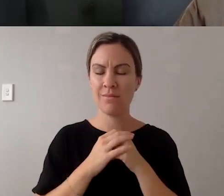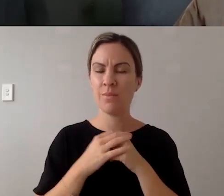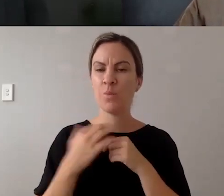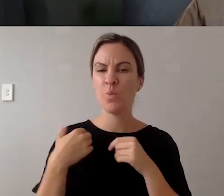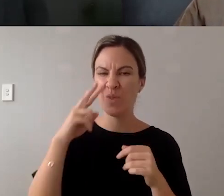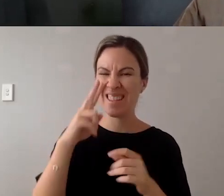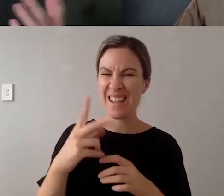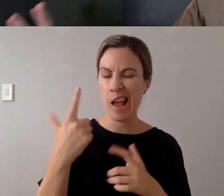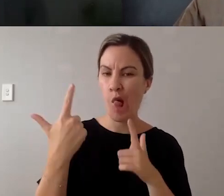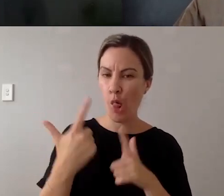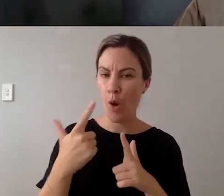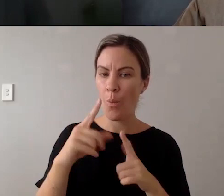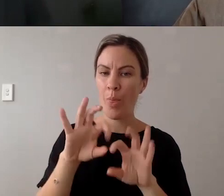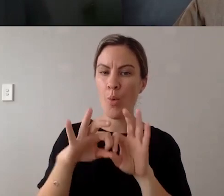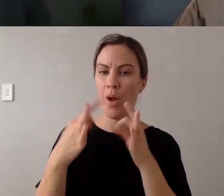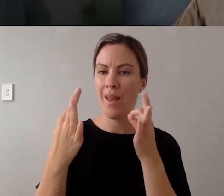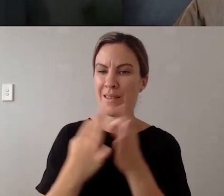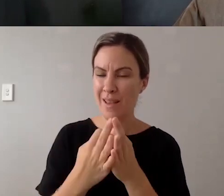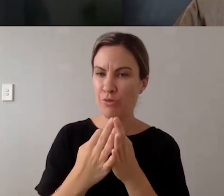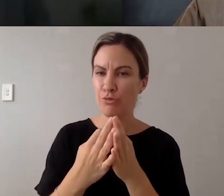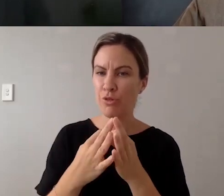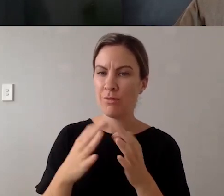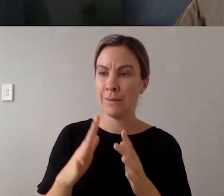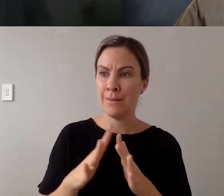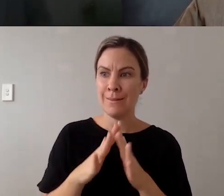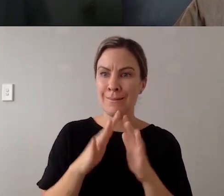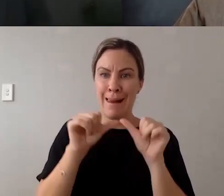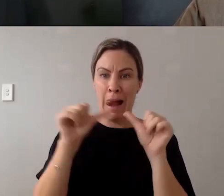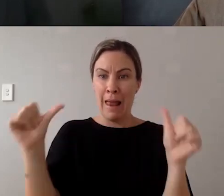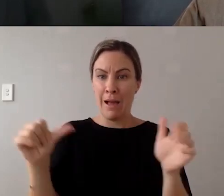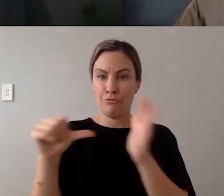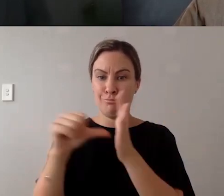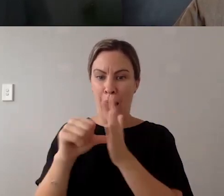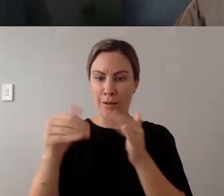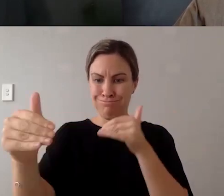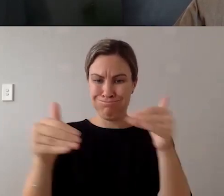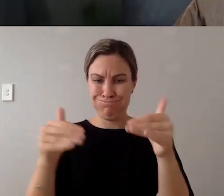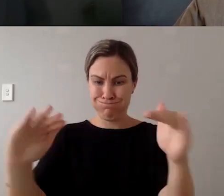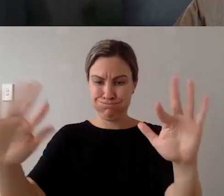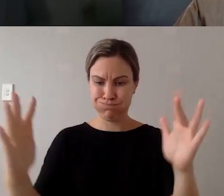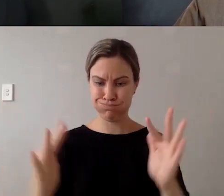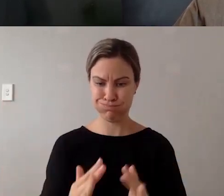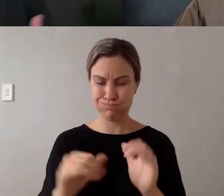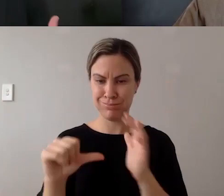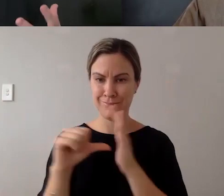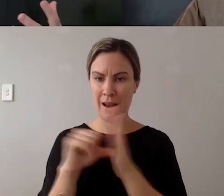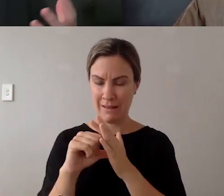organisations I've worked with who've had to do large cost-cutting exercises, and it can be a time when people feel like their whole world's